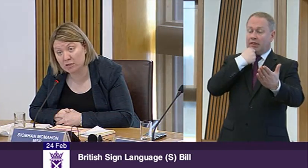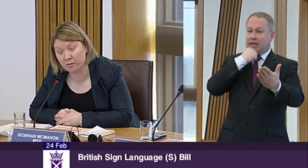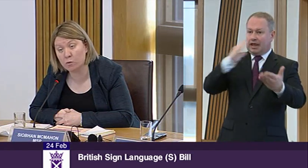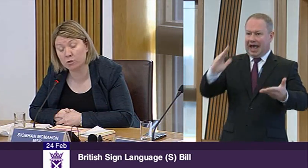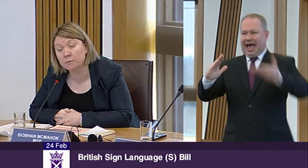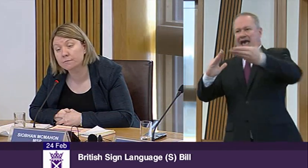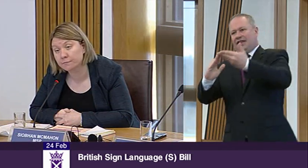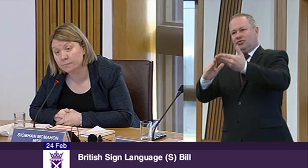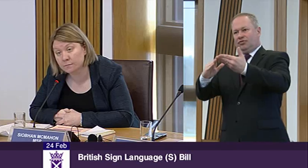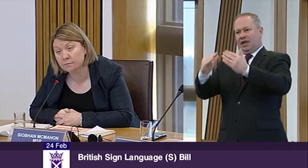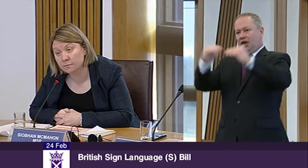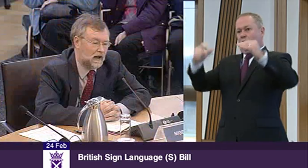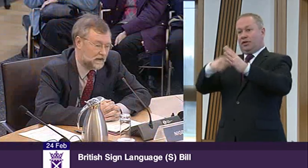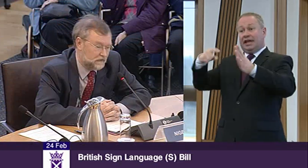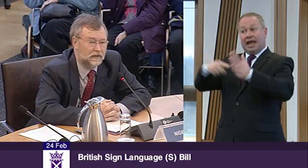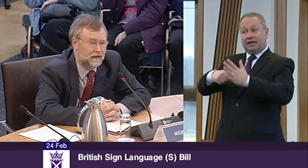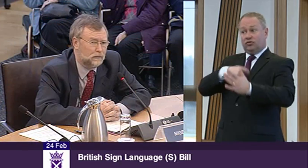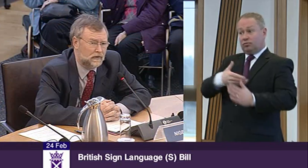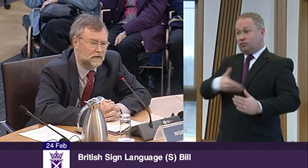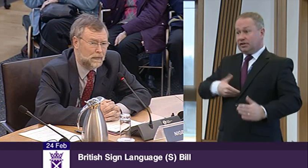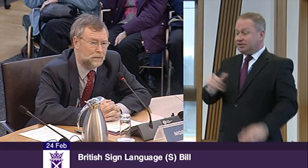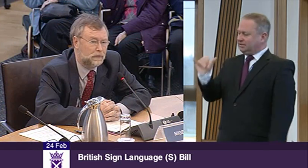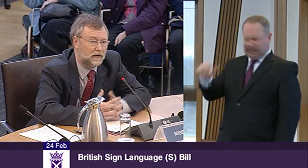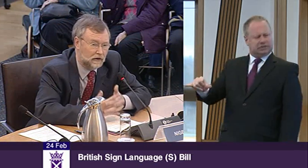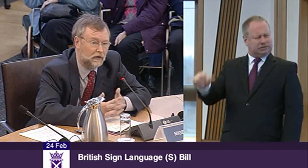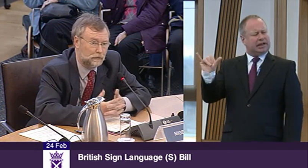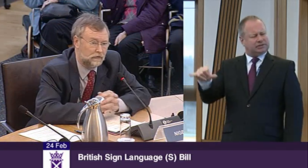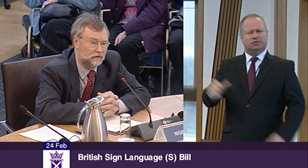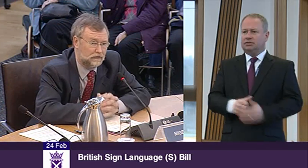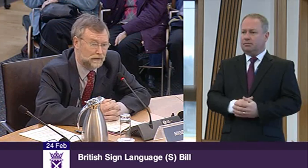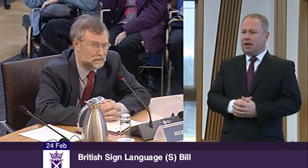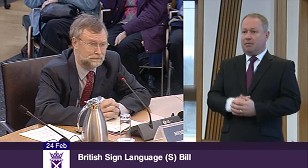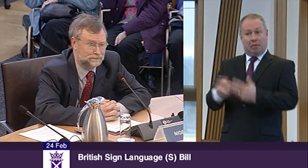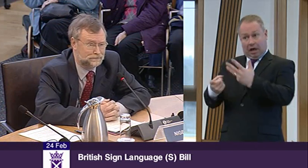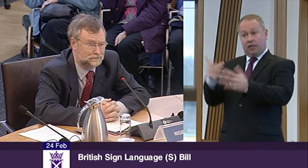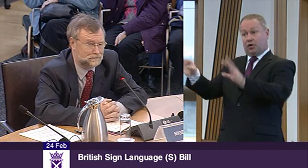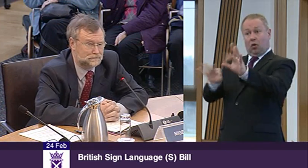add to the Equality Act 2010 and the human rights framework? Nigel Firth: Yes—I think that it would do that, but there are other options.